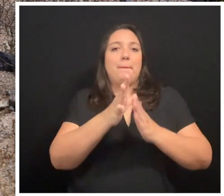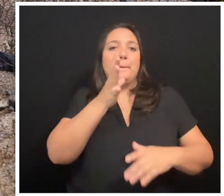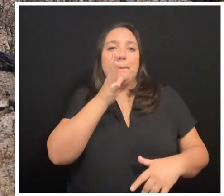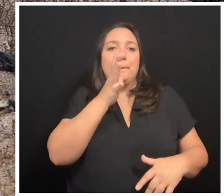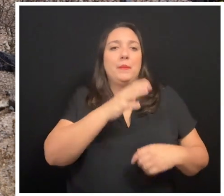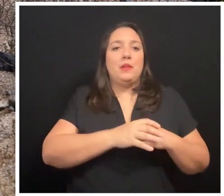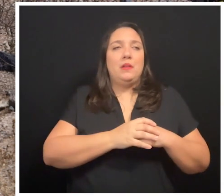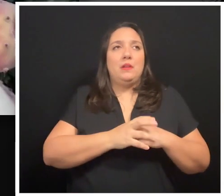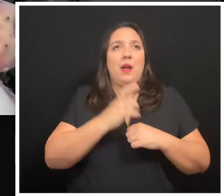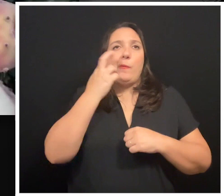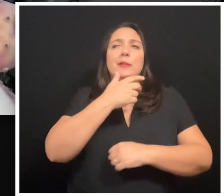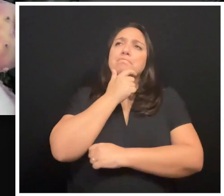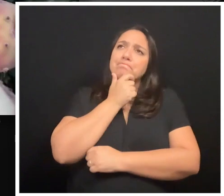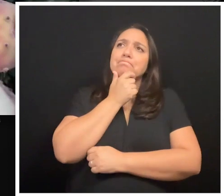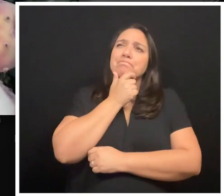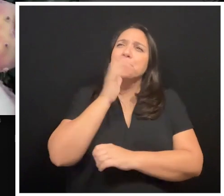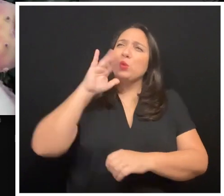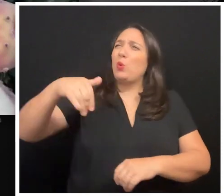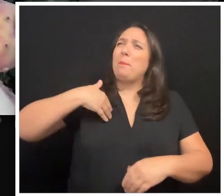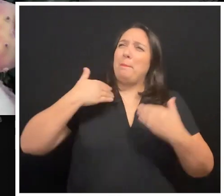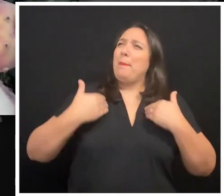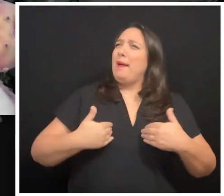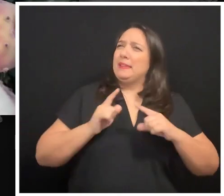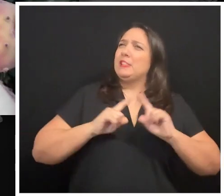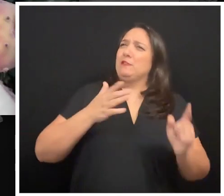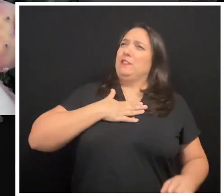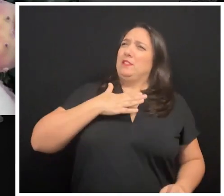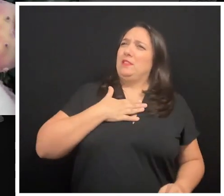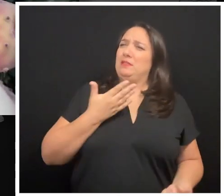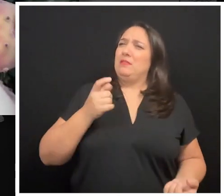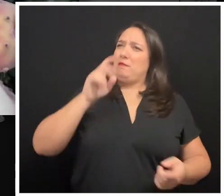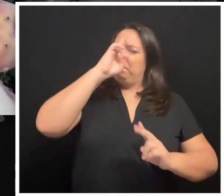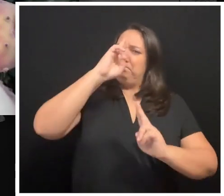that I finally said "You know what, my body's different," and I started to honor that